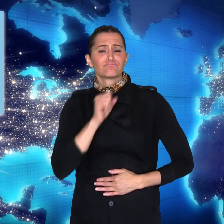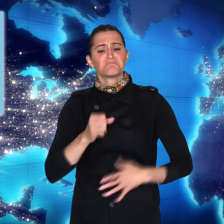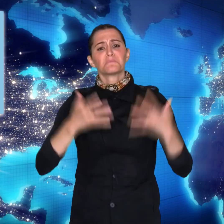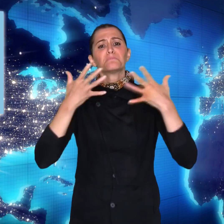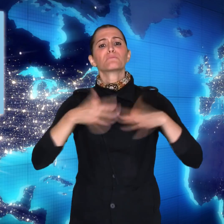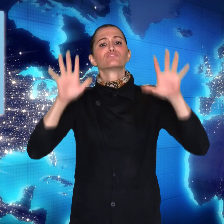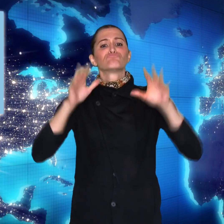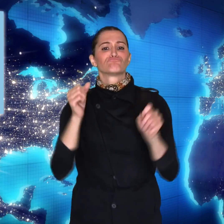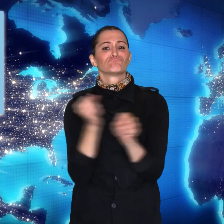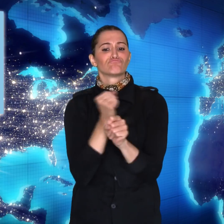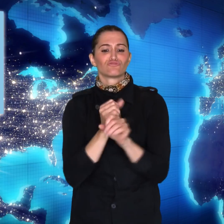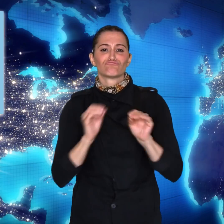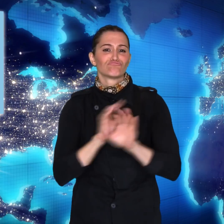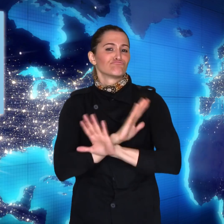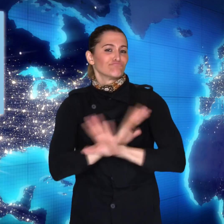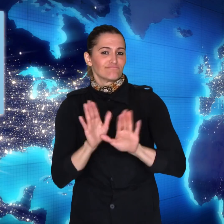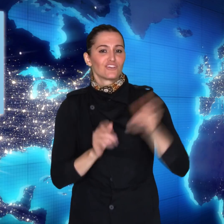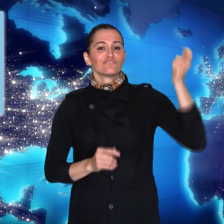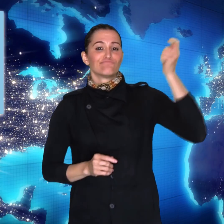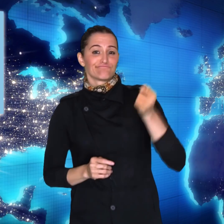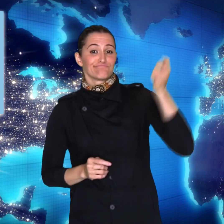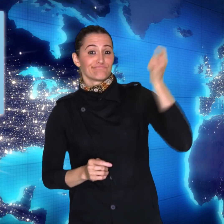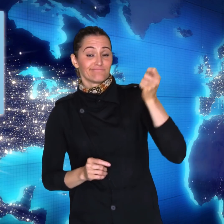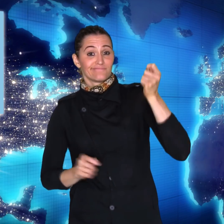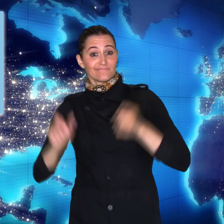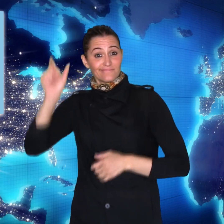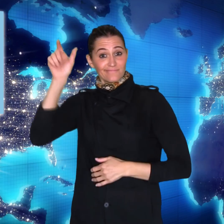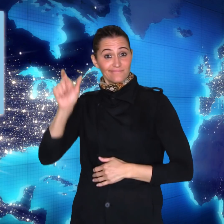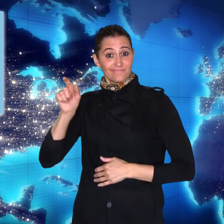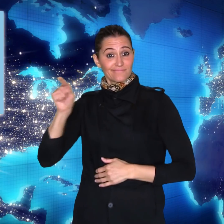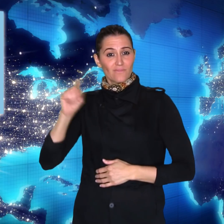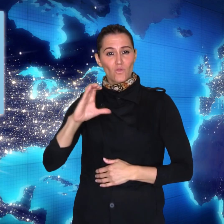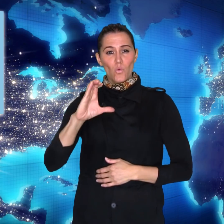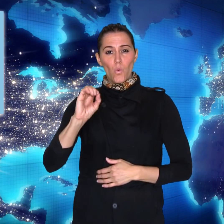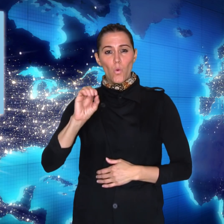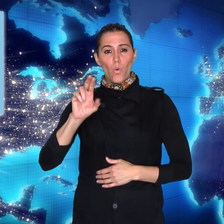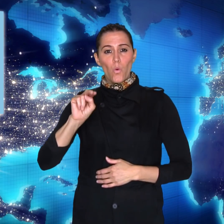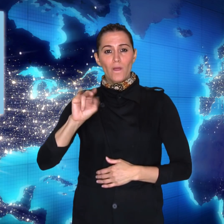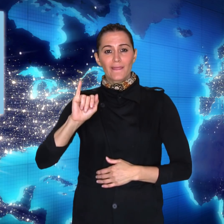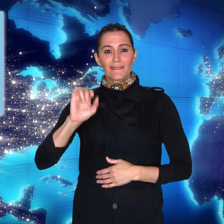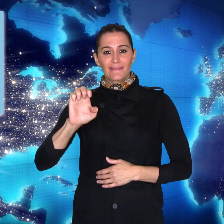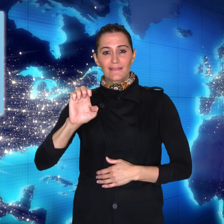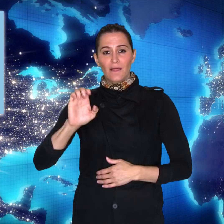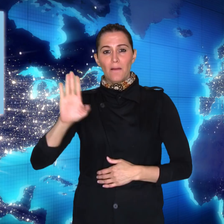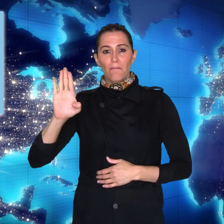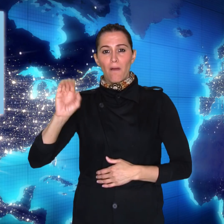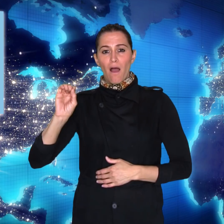America won a prestigious Independent